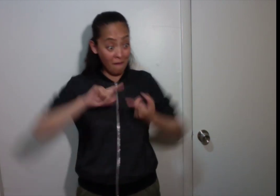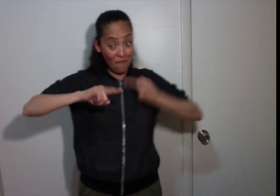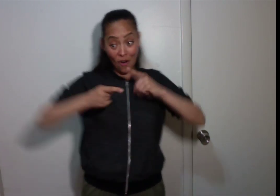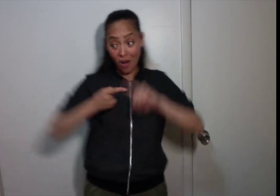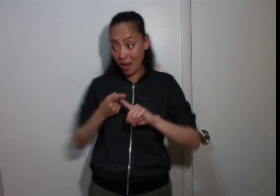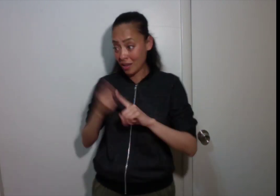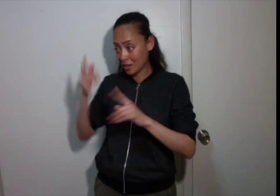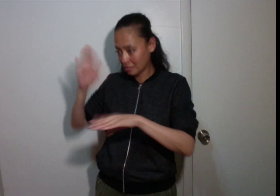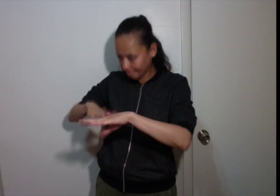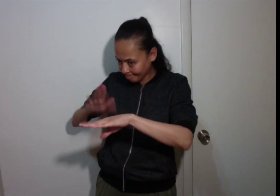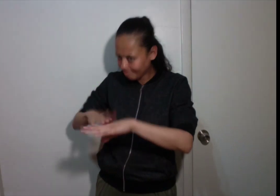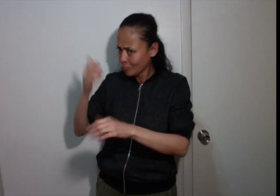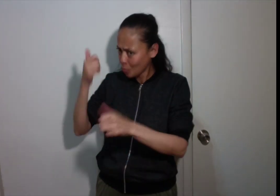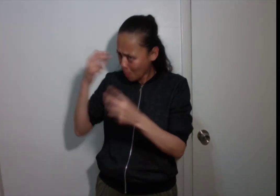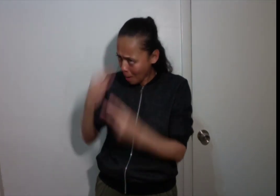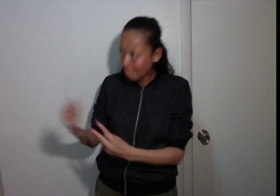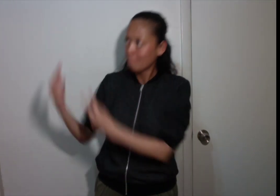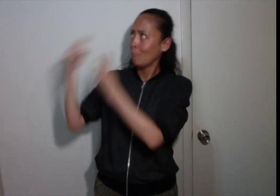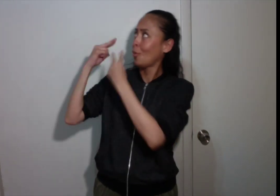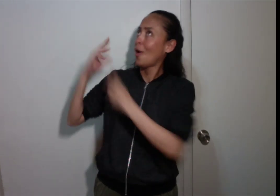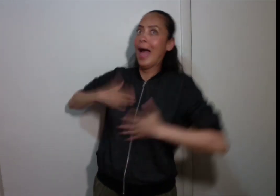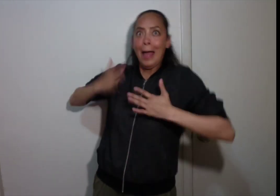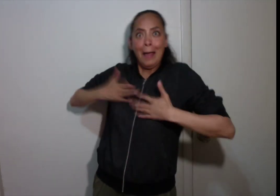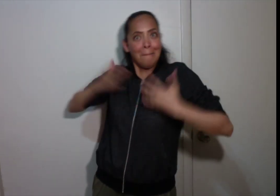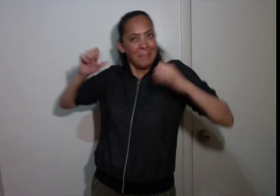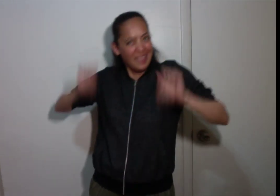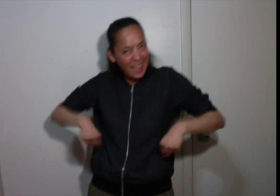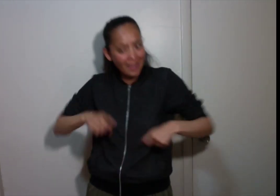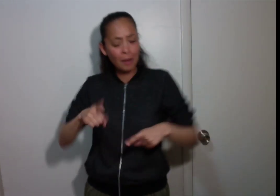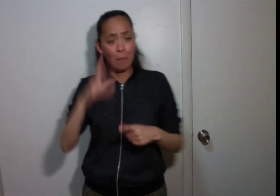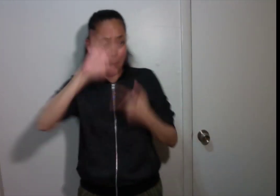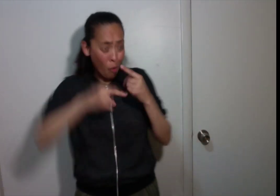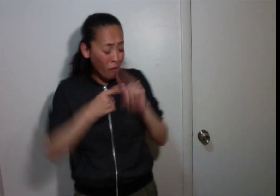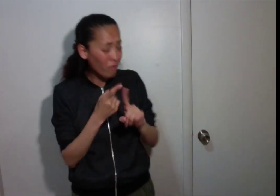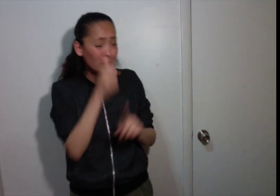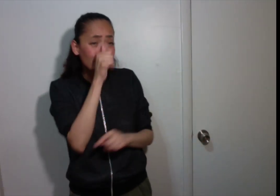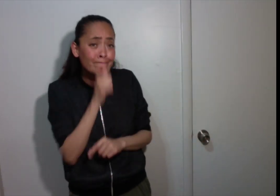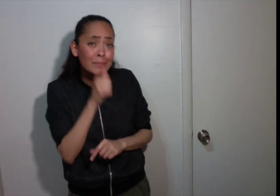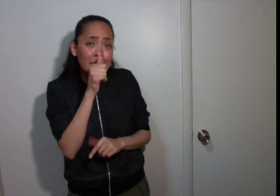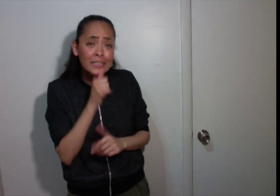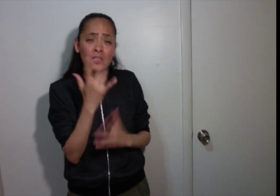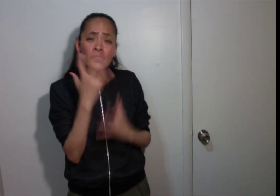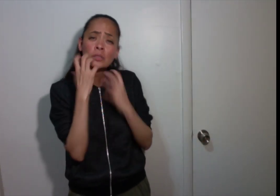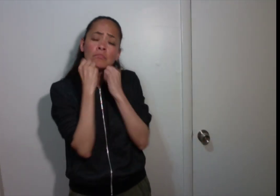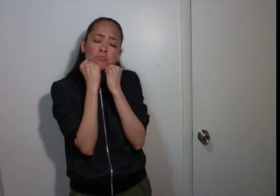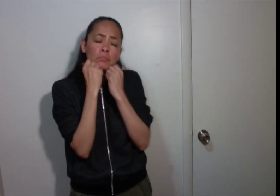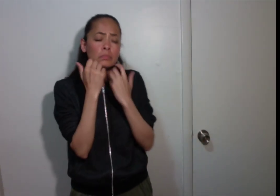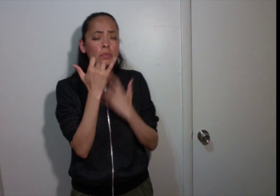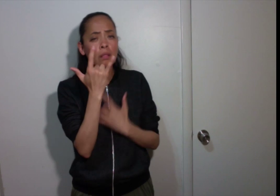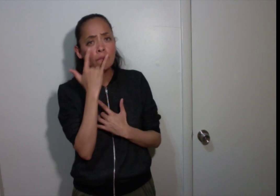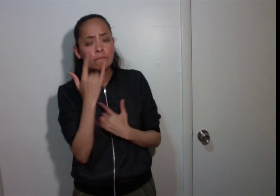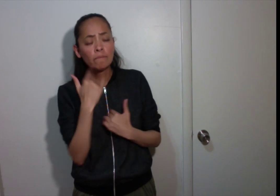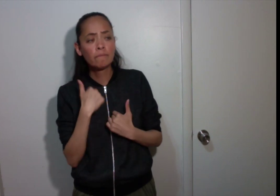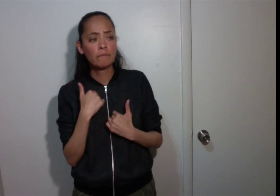my friends who remind me how to be happy, to my boyfriend who is patient and loving,